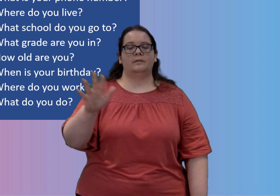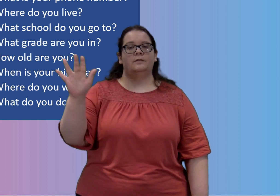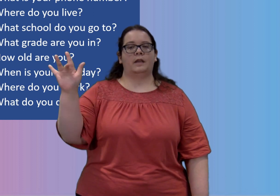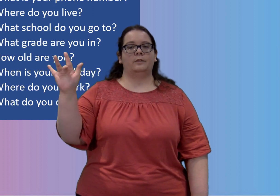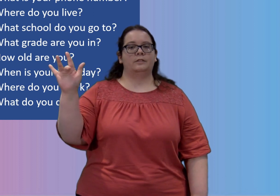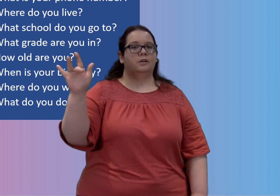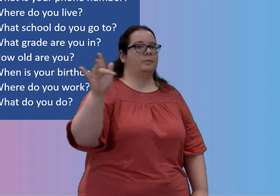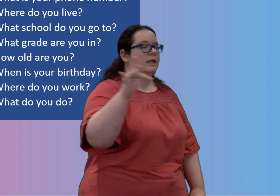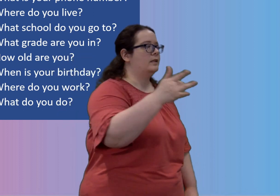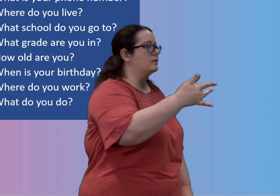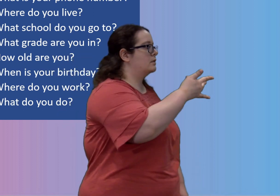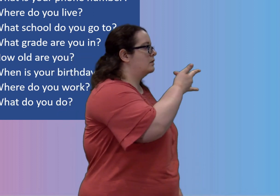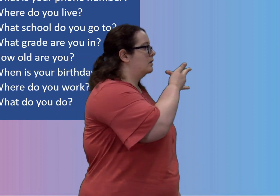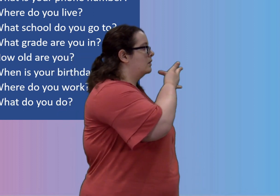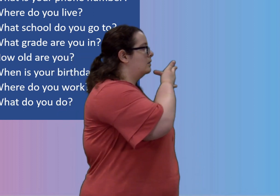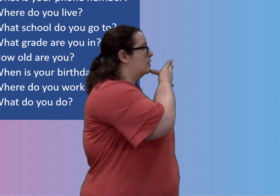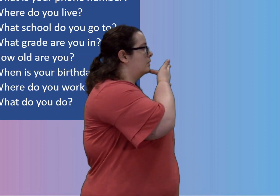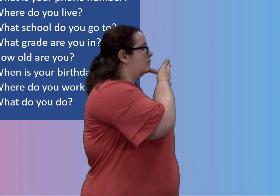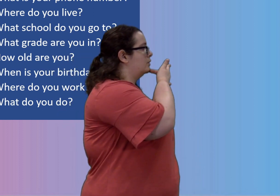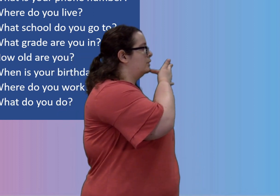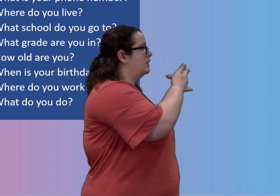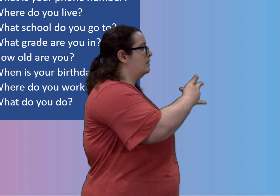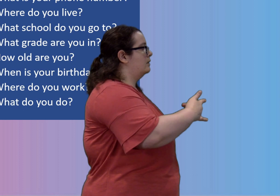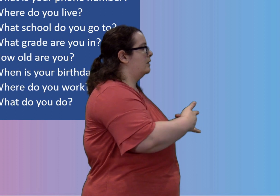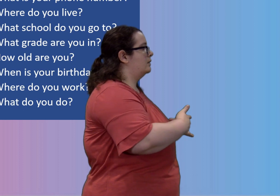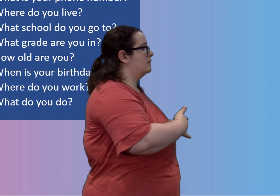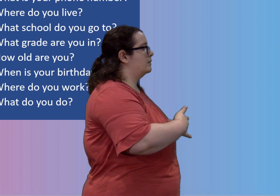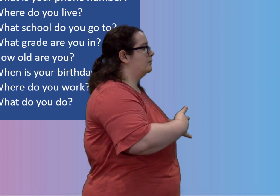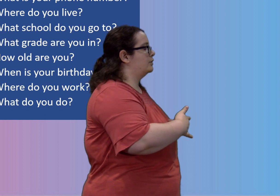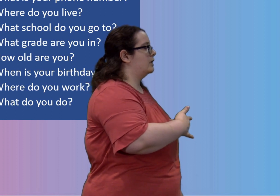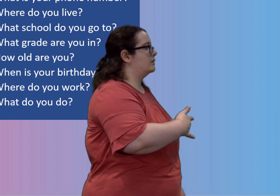for that we use the open 8 touch your chin, and then the center of your chest.